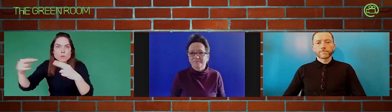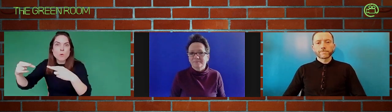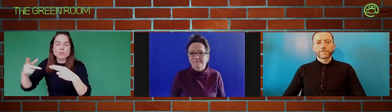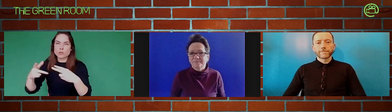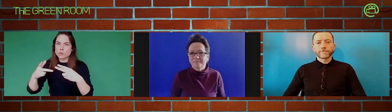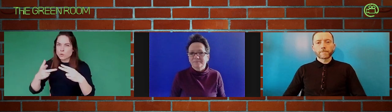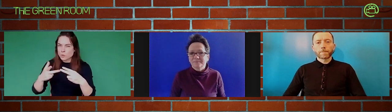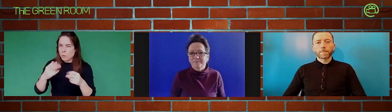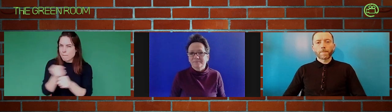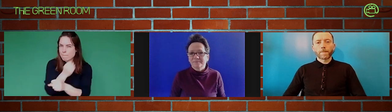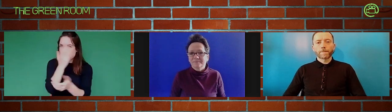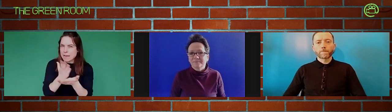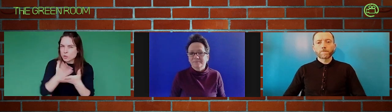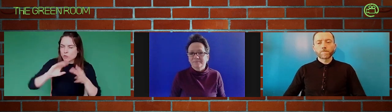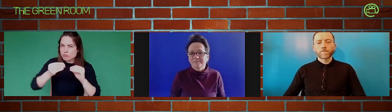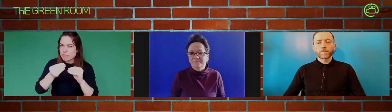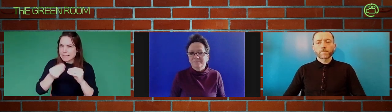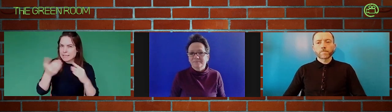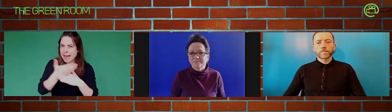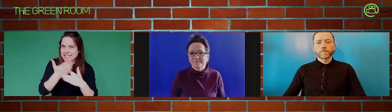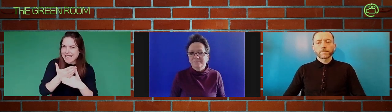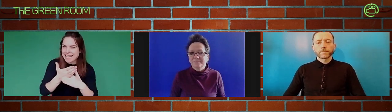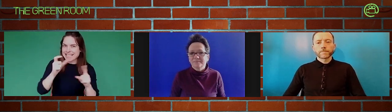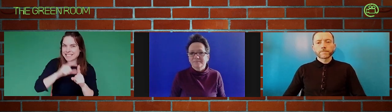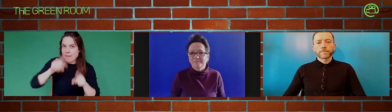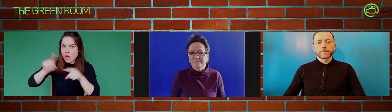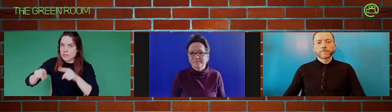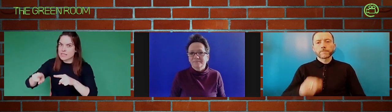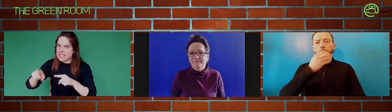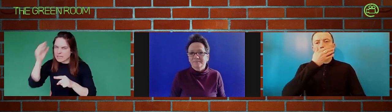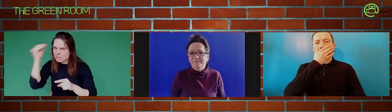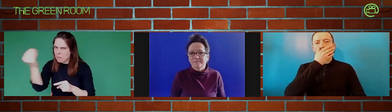We'll be publishing a new interview every Thursday